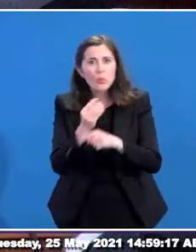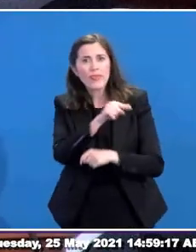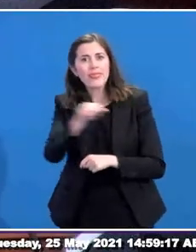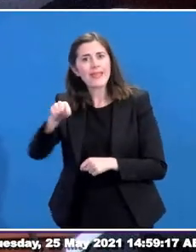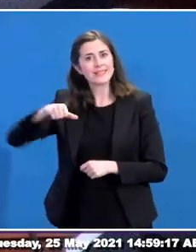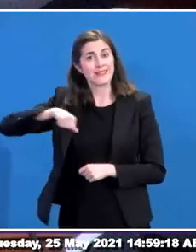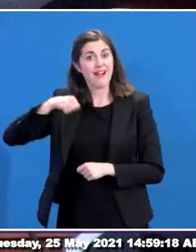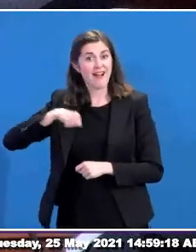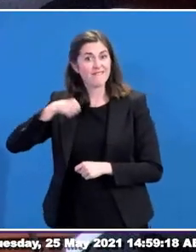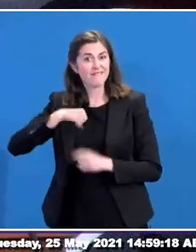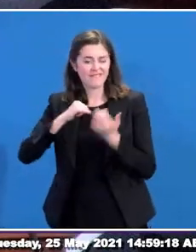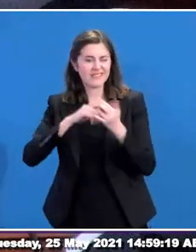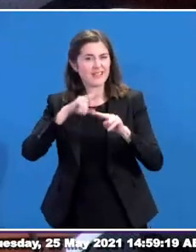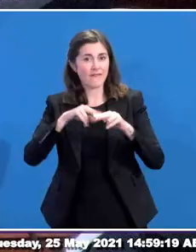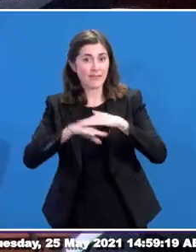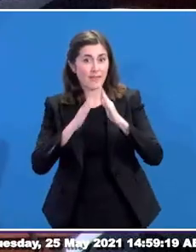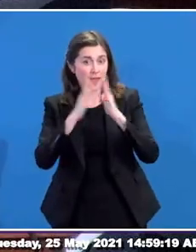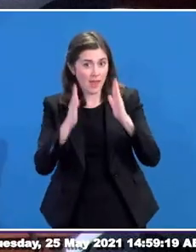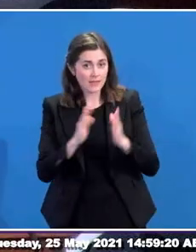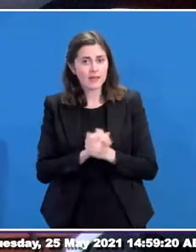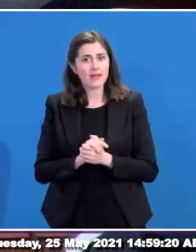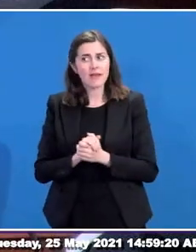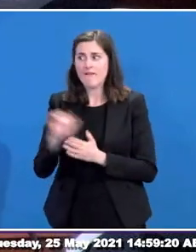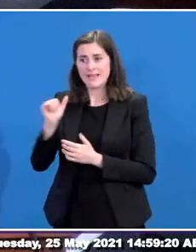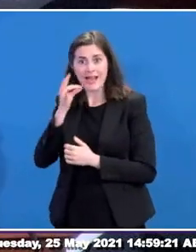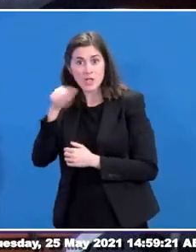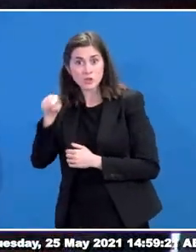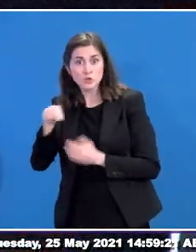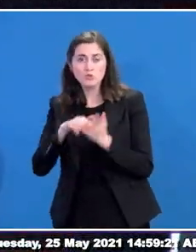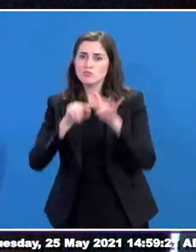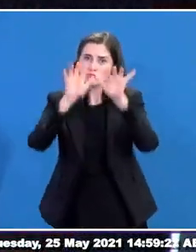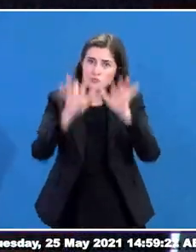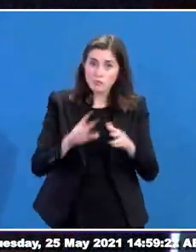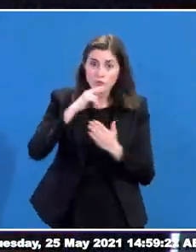prepare a report of your findings. So that's the purpose? That's correct.